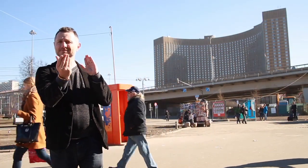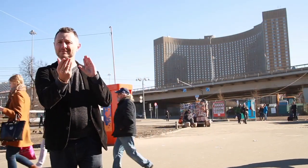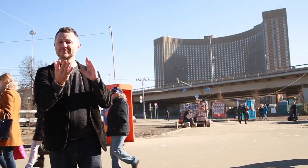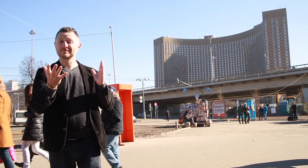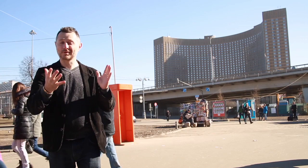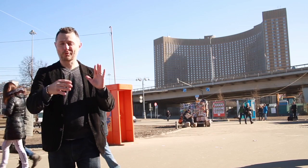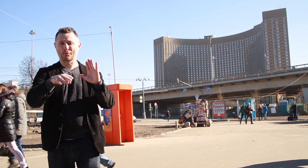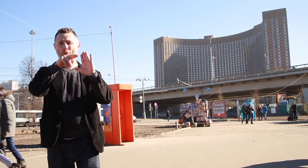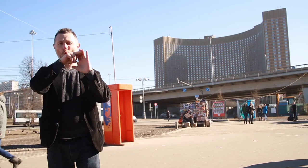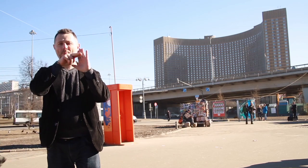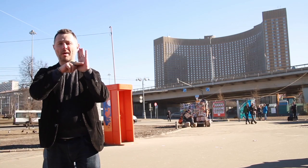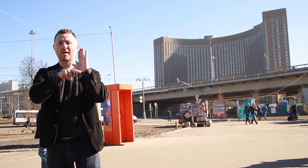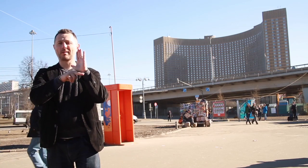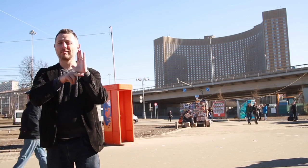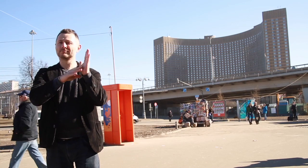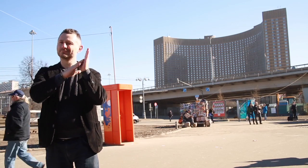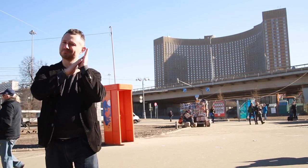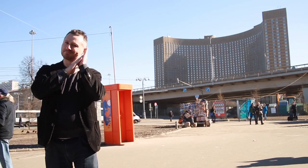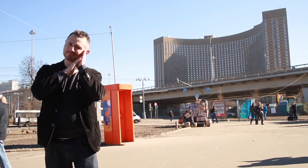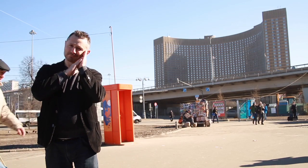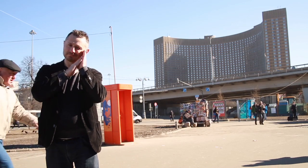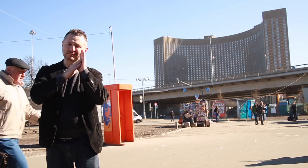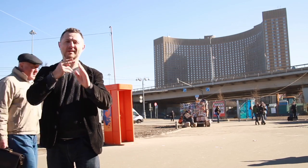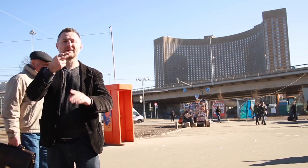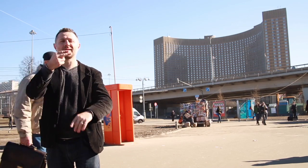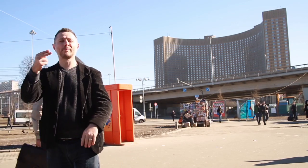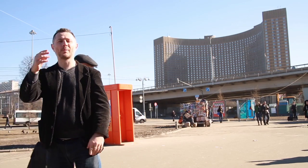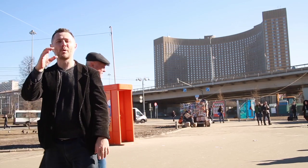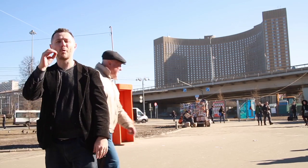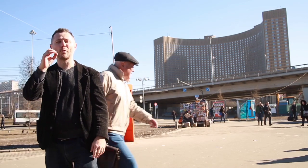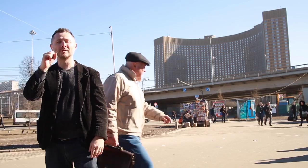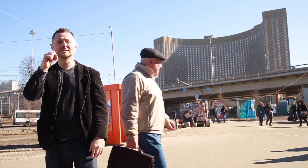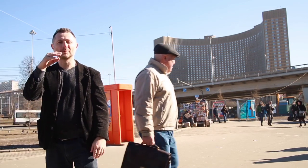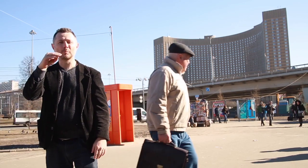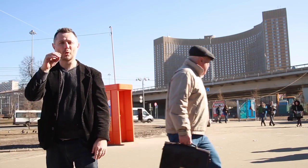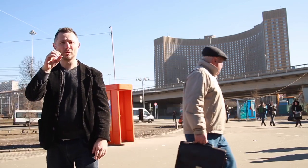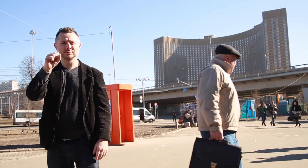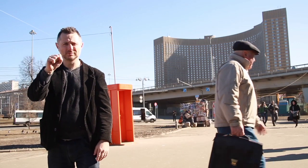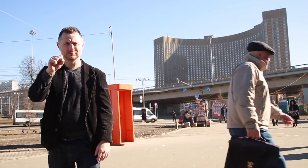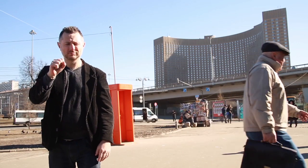It is called the Cosmos Hotel. It was famous during Soviet times for its beautiful architecture.